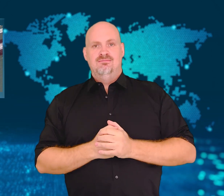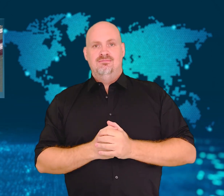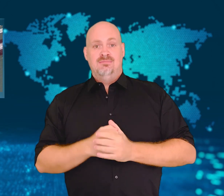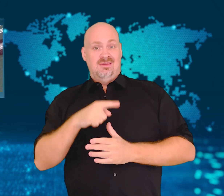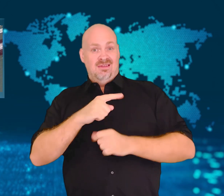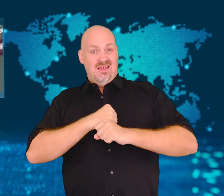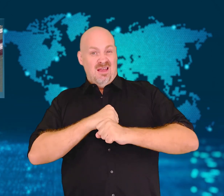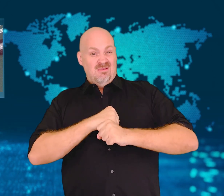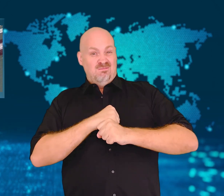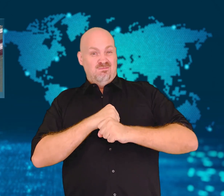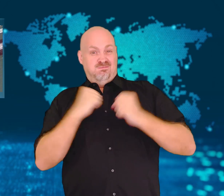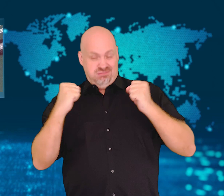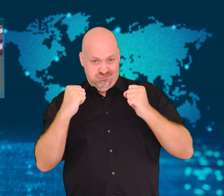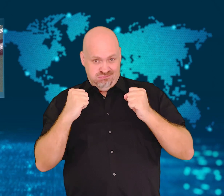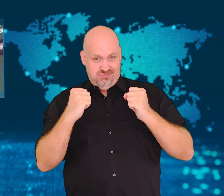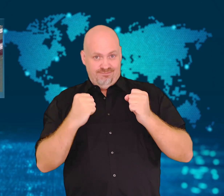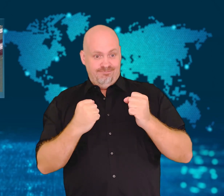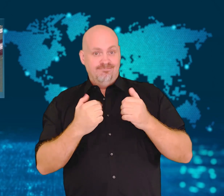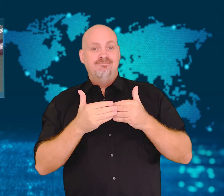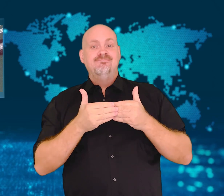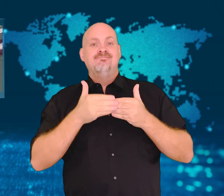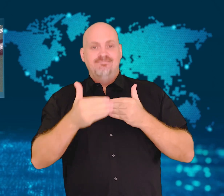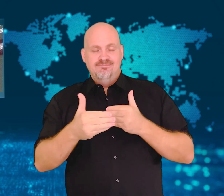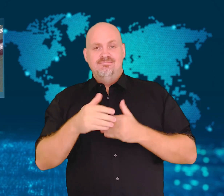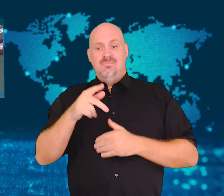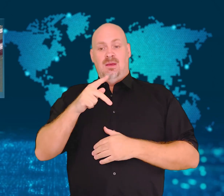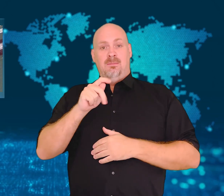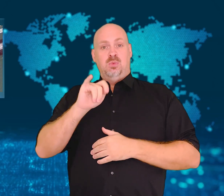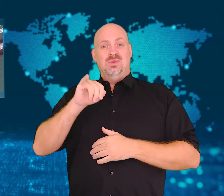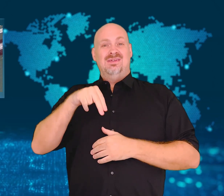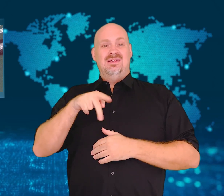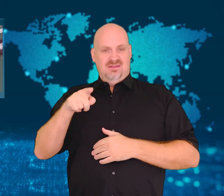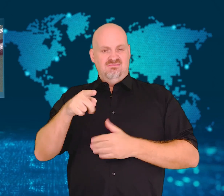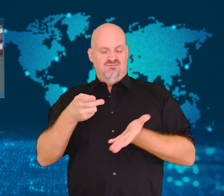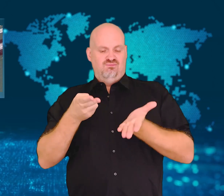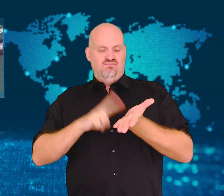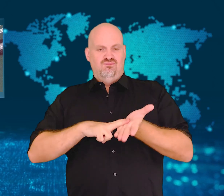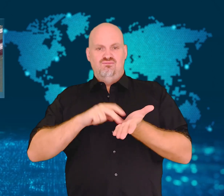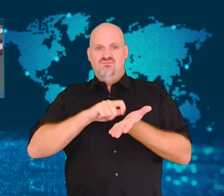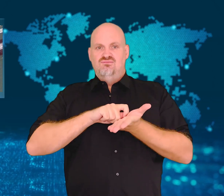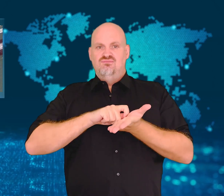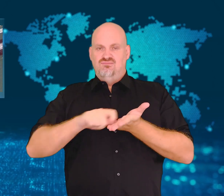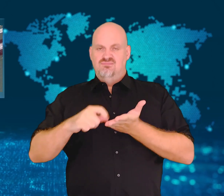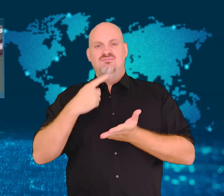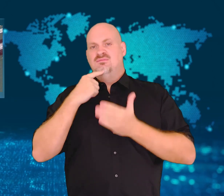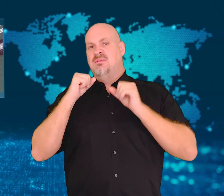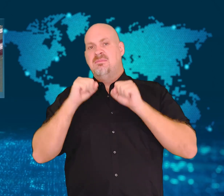and the annexation of the Crimean Peninsula.